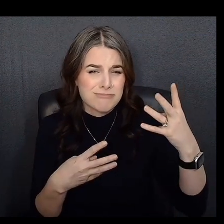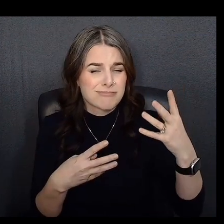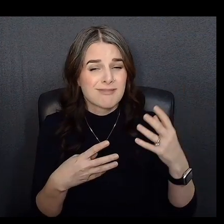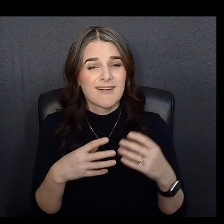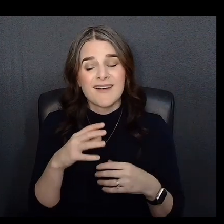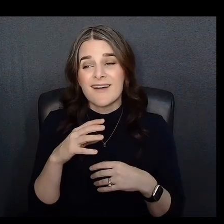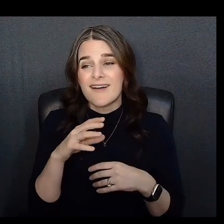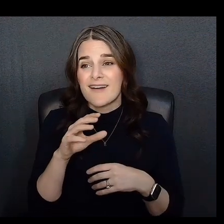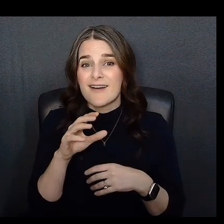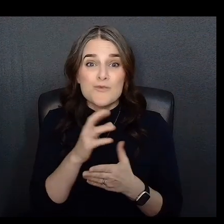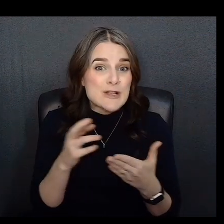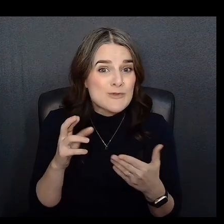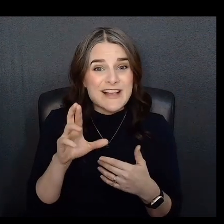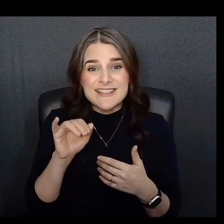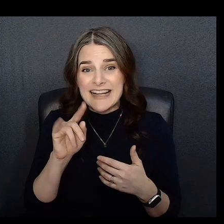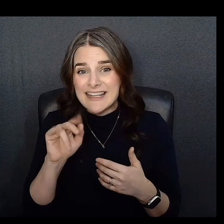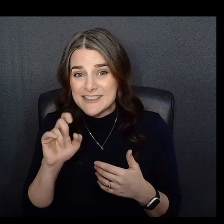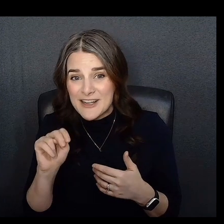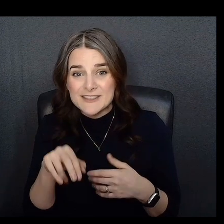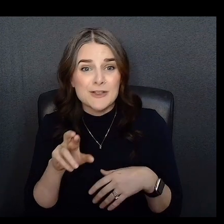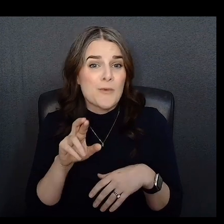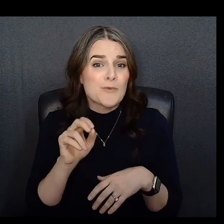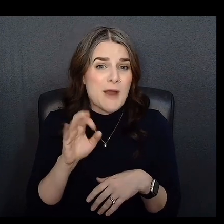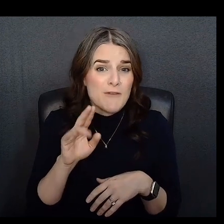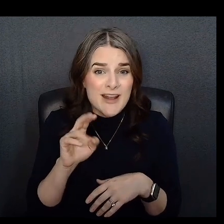and references at the end of the slides,